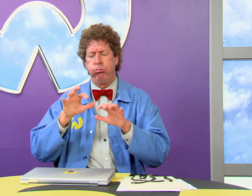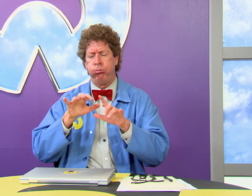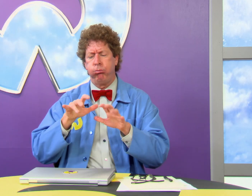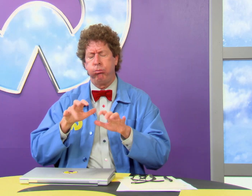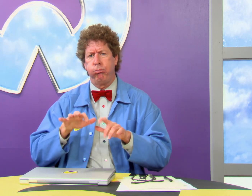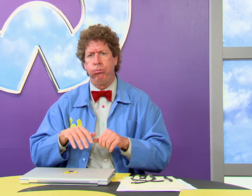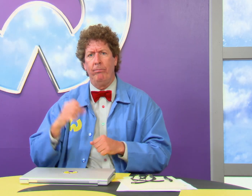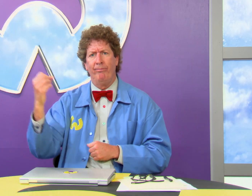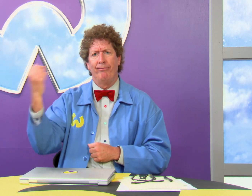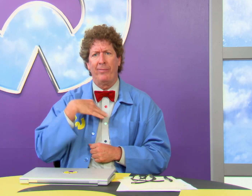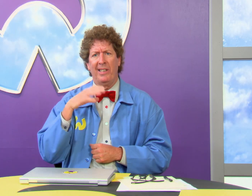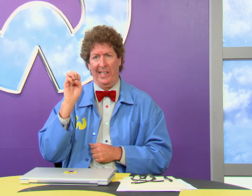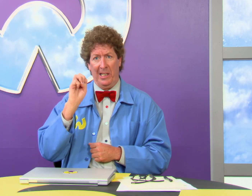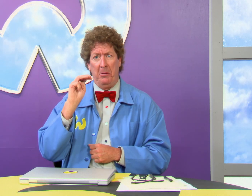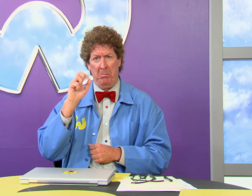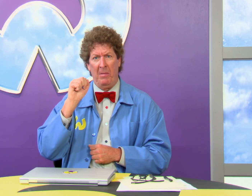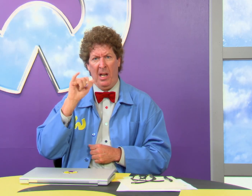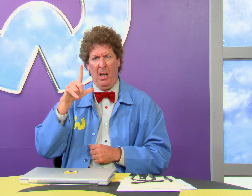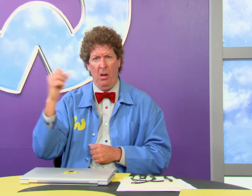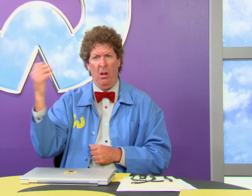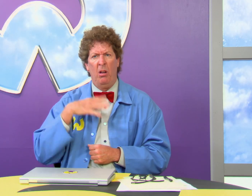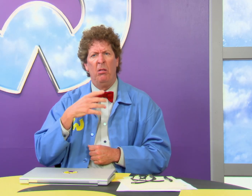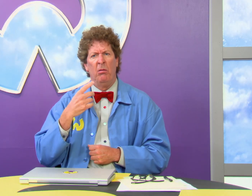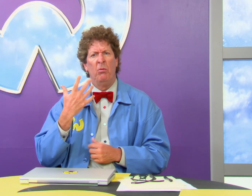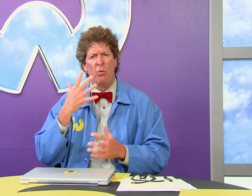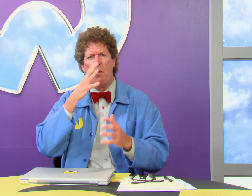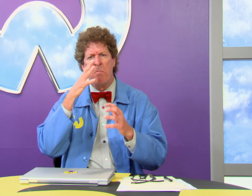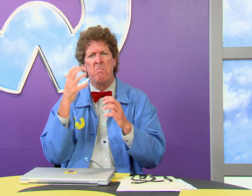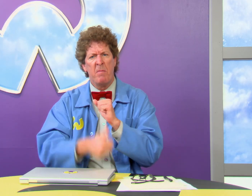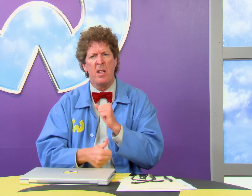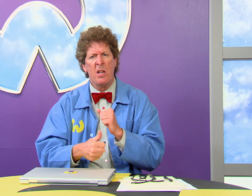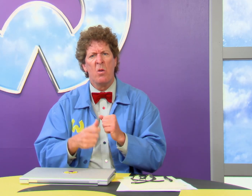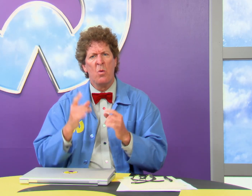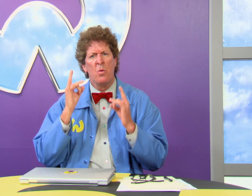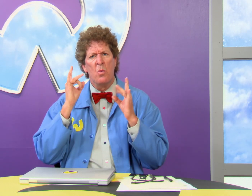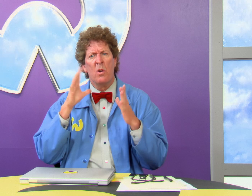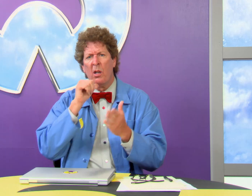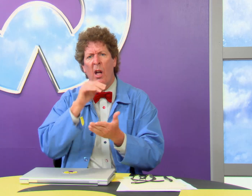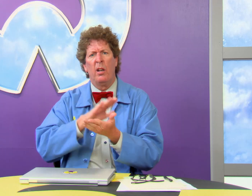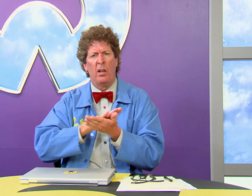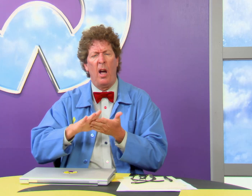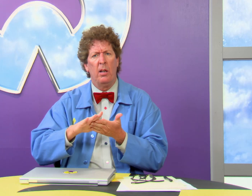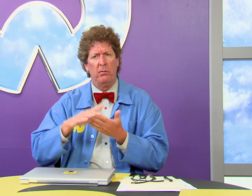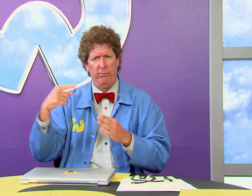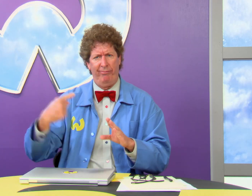HE DECIDED TO WRITE AND SEND AN EMAIL WITH SOME REALLY MEAN, AWFUL, NOT NICE,